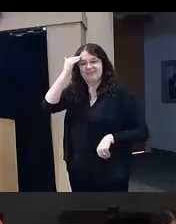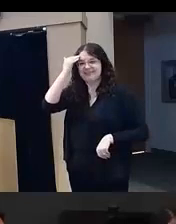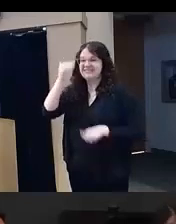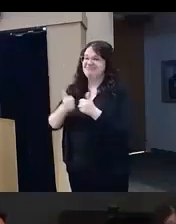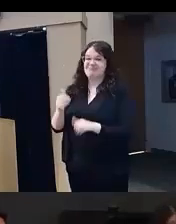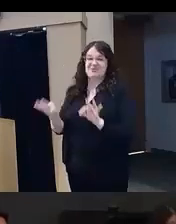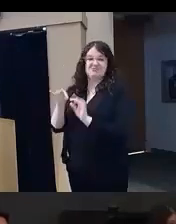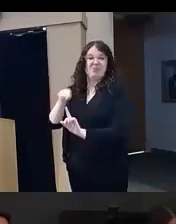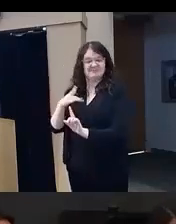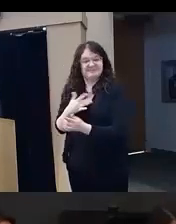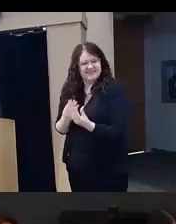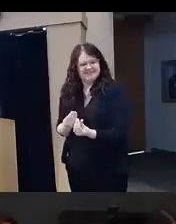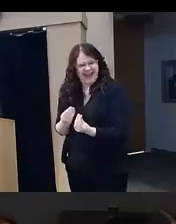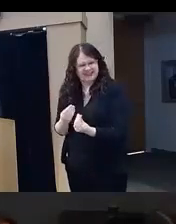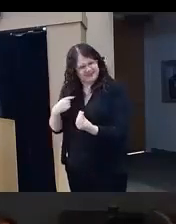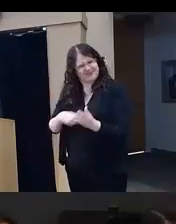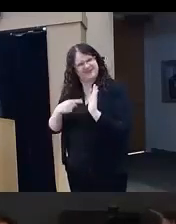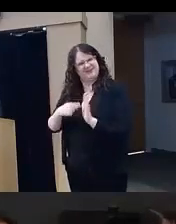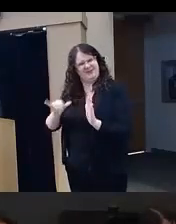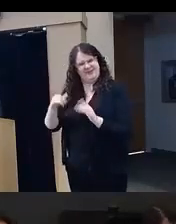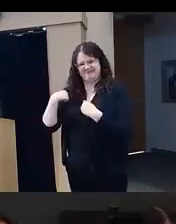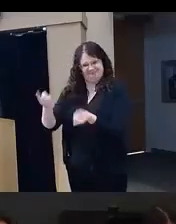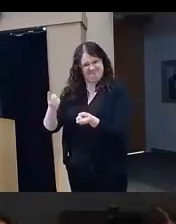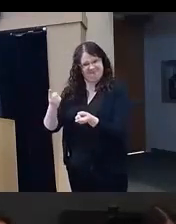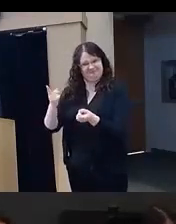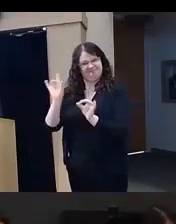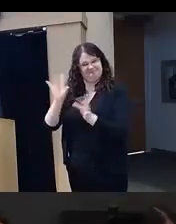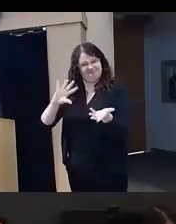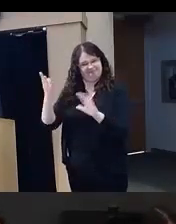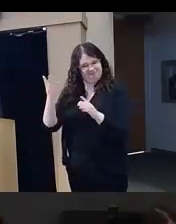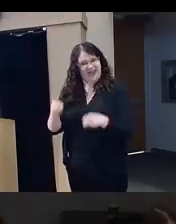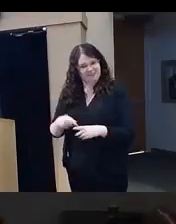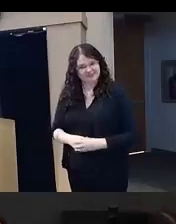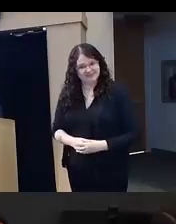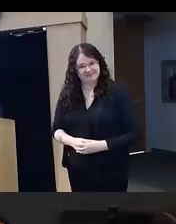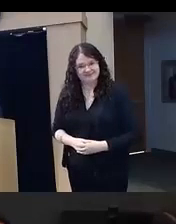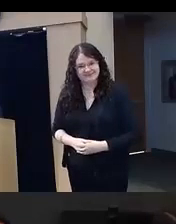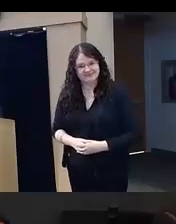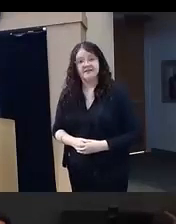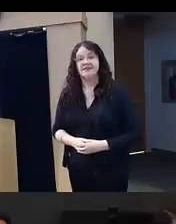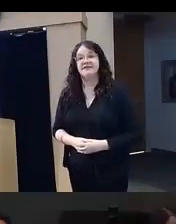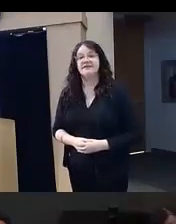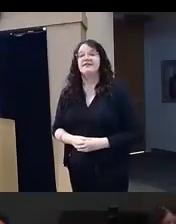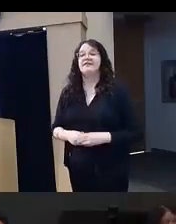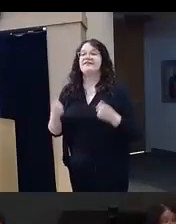during these times of Crisis we really work together by next Sunday morning our clinical